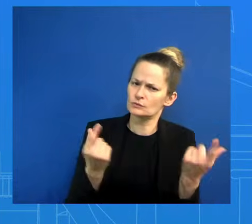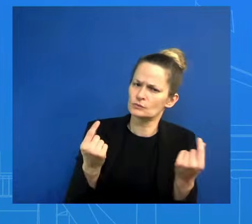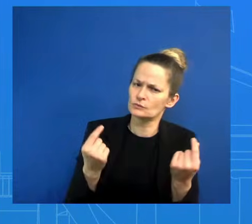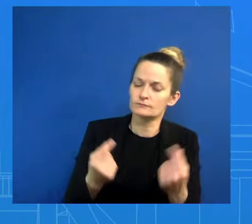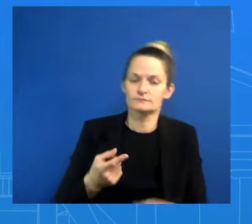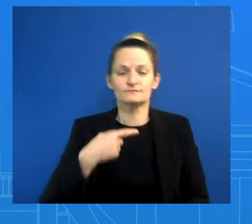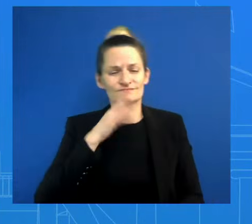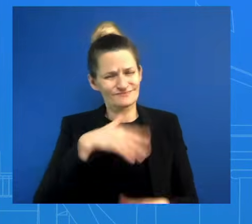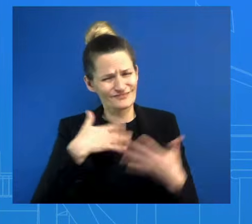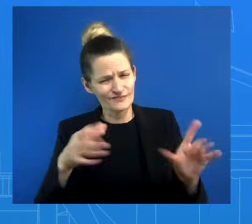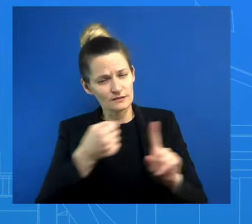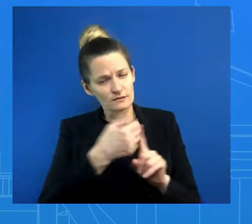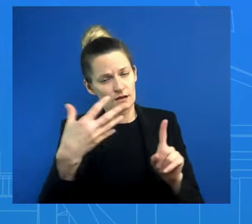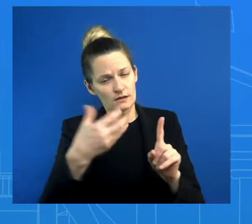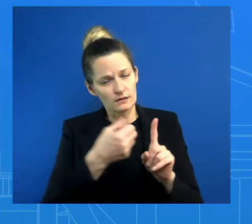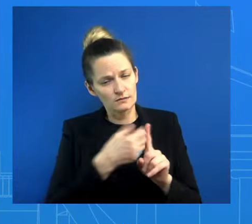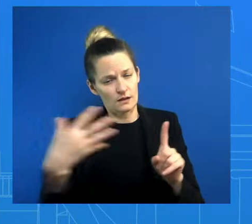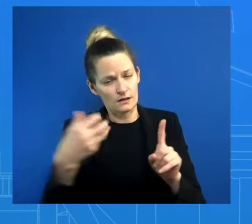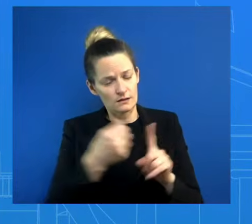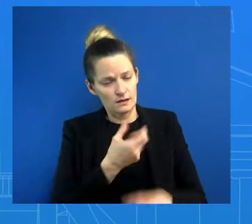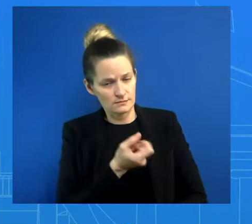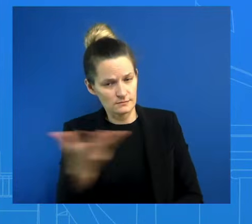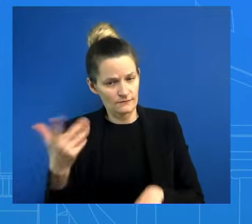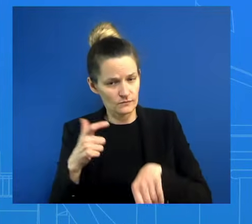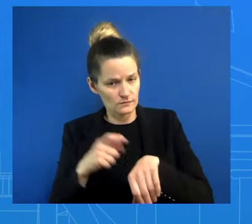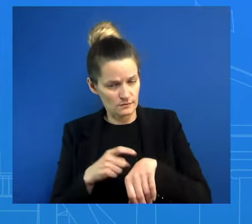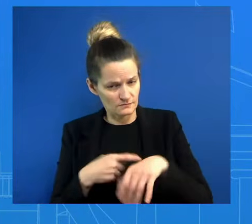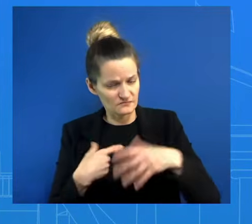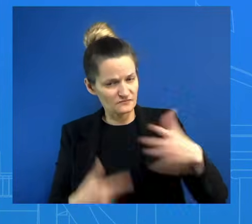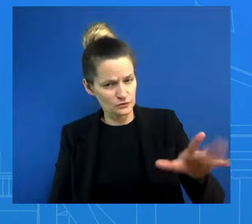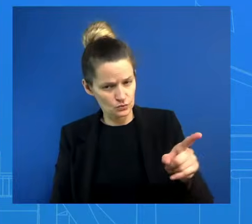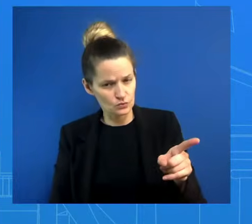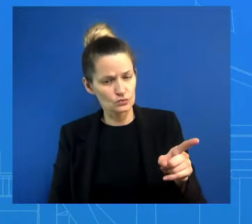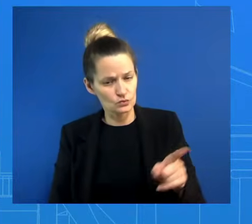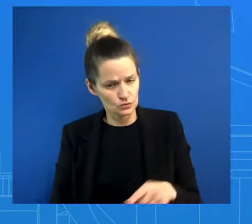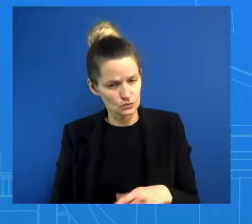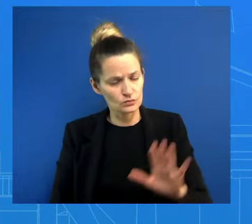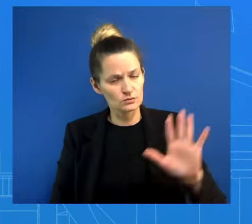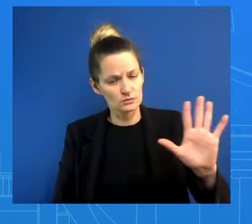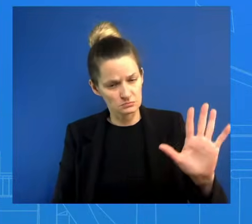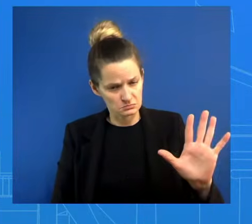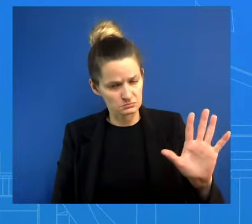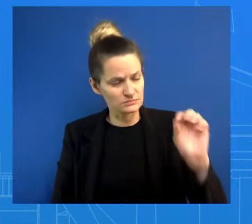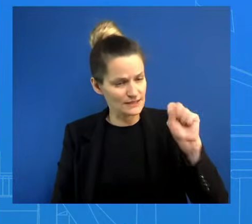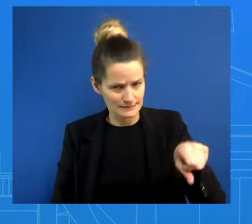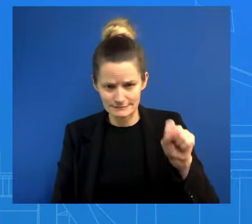the President believes that we should get the government funded, as I just mentioned, including what we need to respond to the disasters,